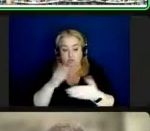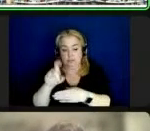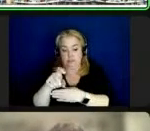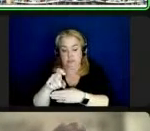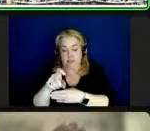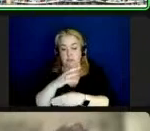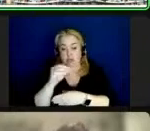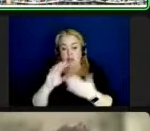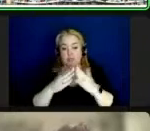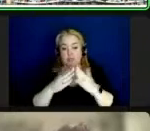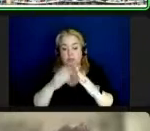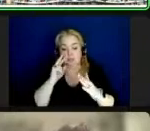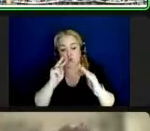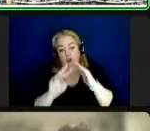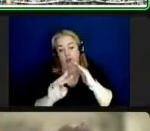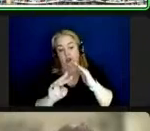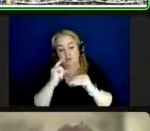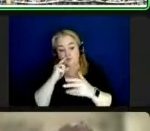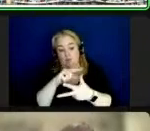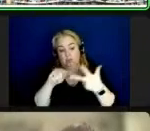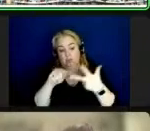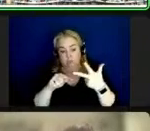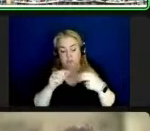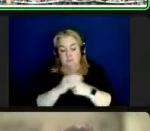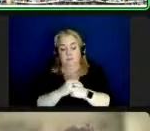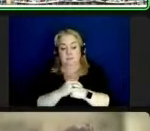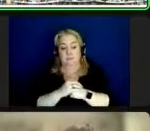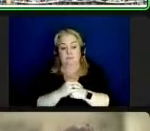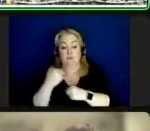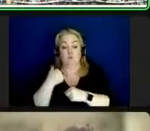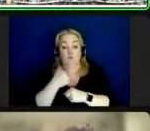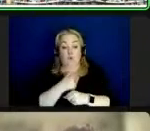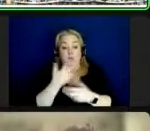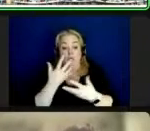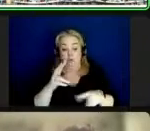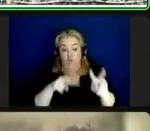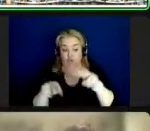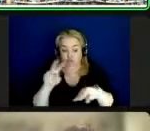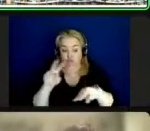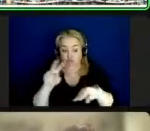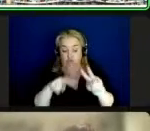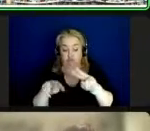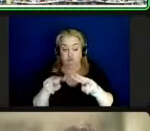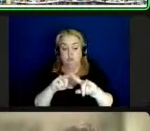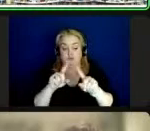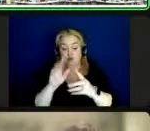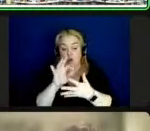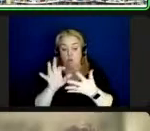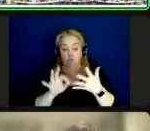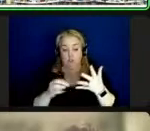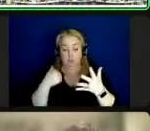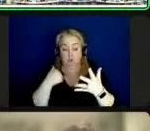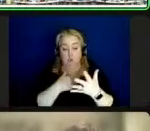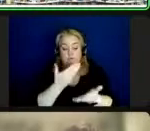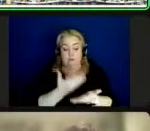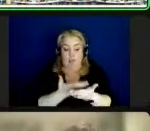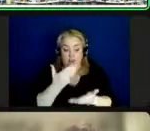THE DIFFERENT NEEDS ANALYSIS INTERNAL SERVICE NEEDS AS WELL